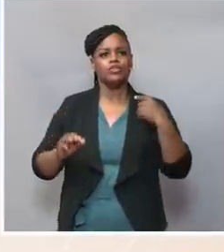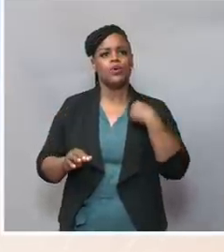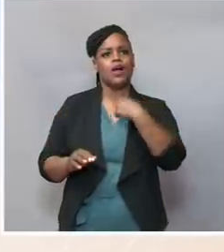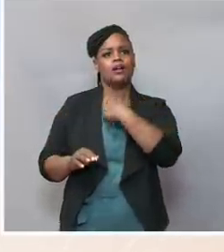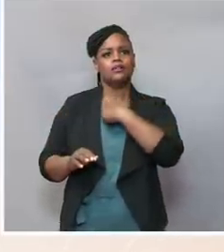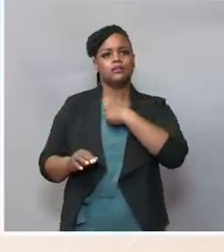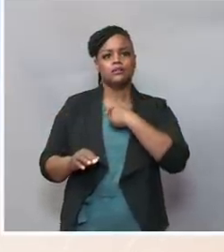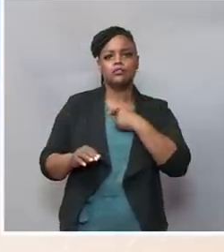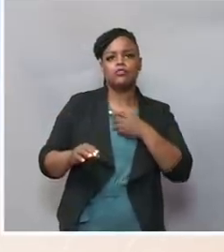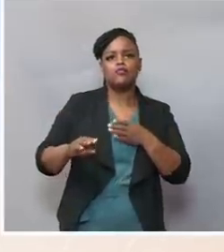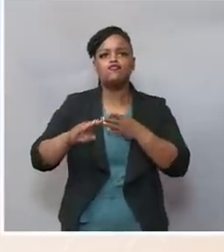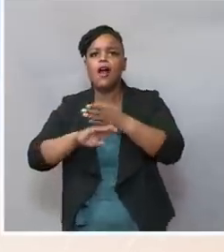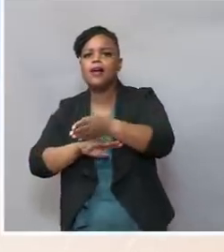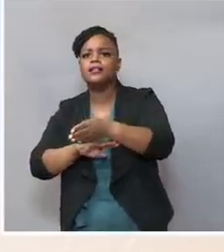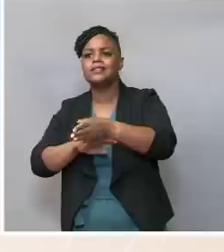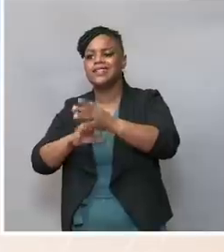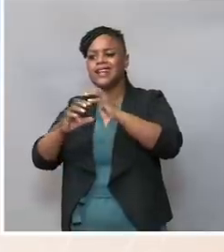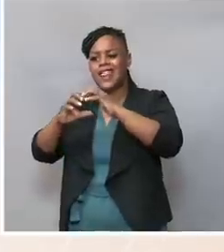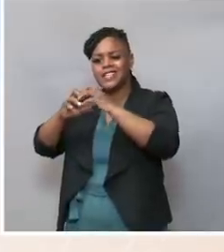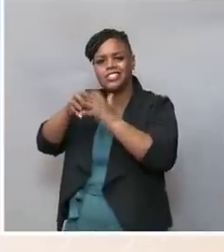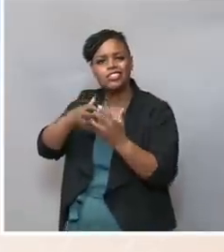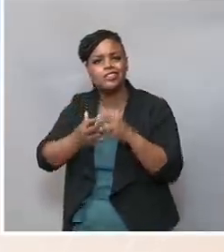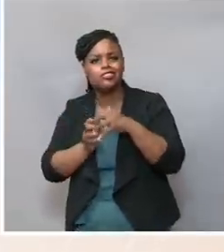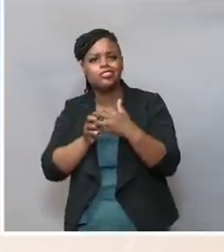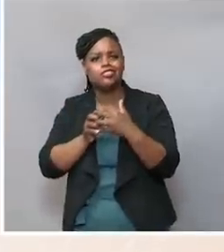is the Lizzie Anne B escape site.